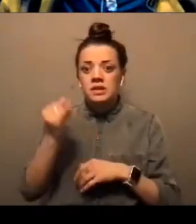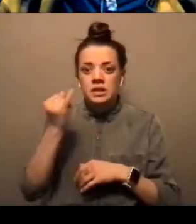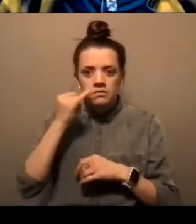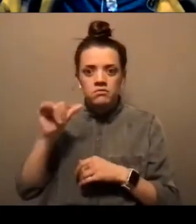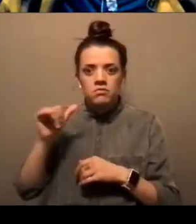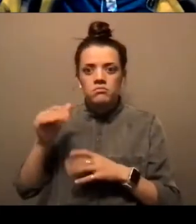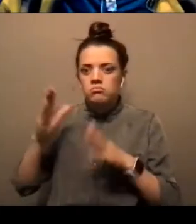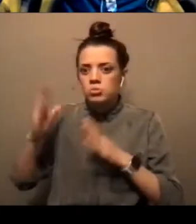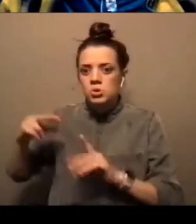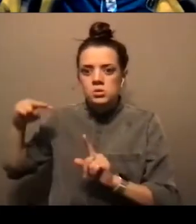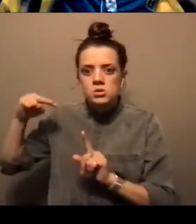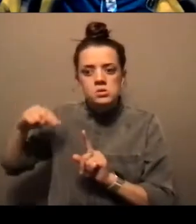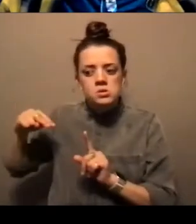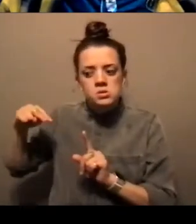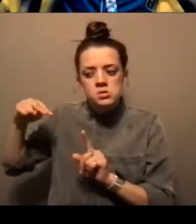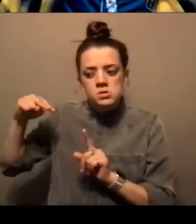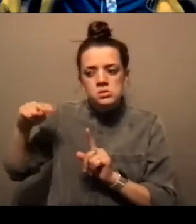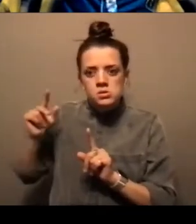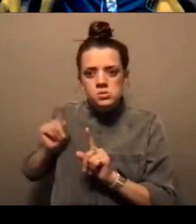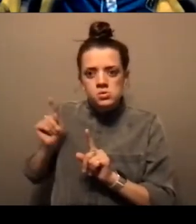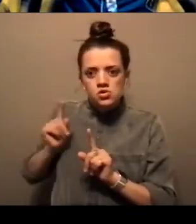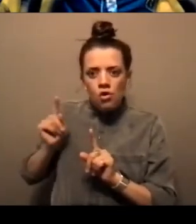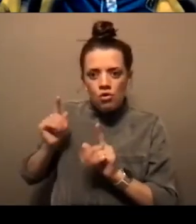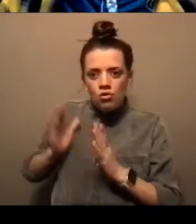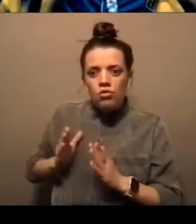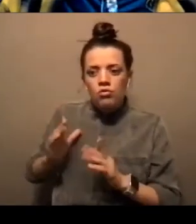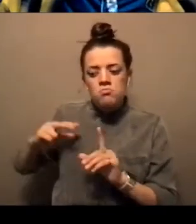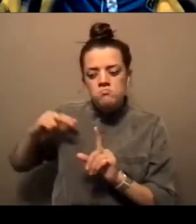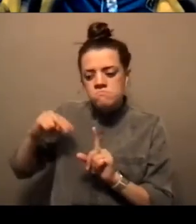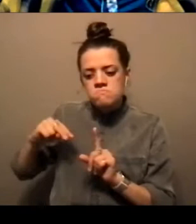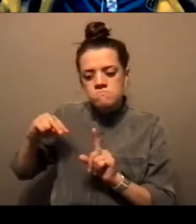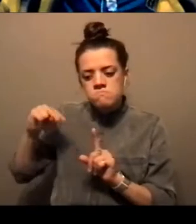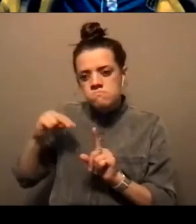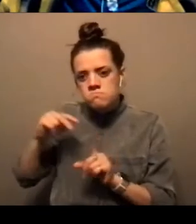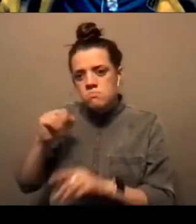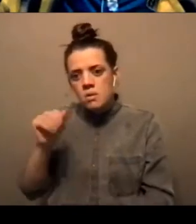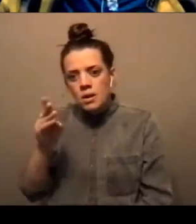from a stalker, or an abuser, or from anyone else,